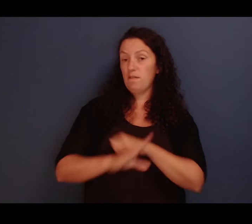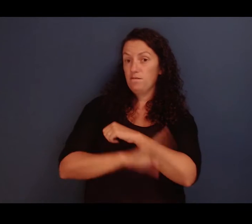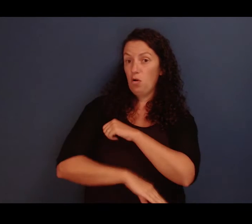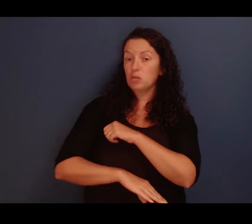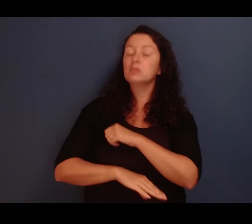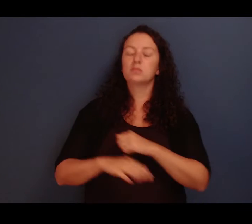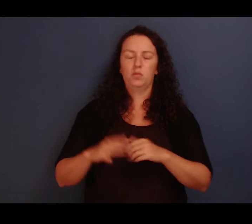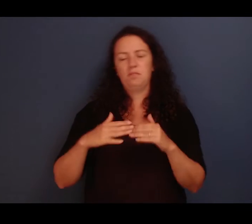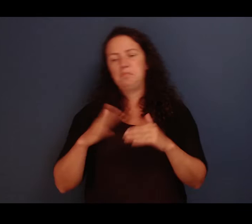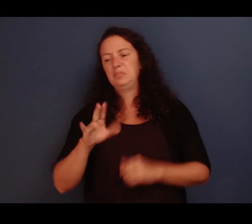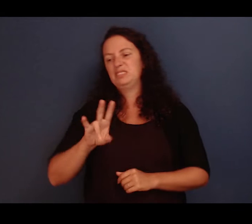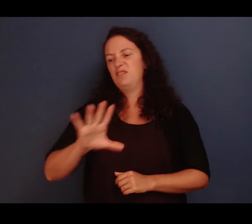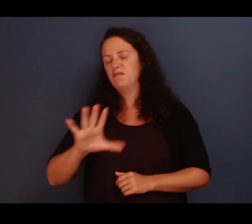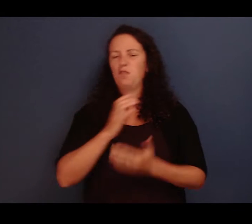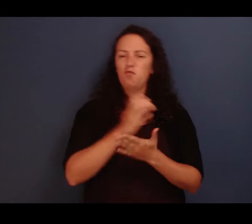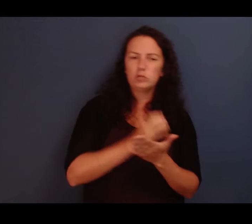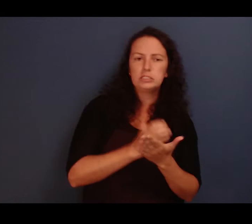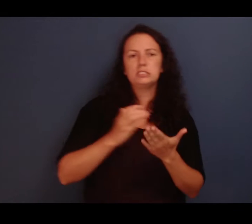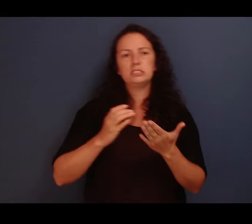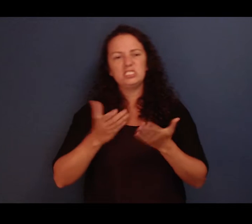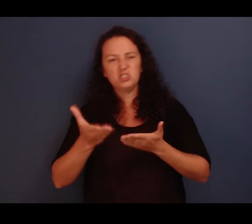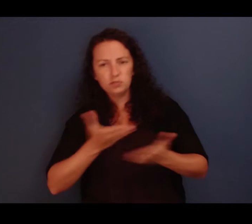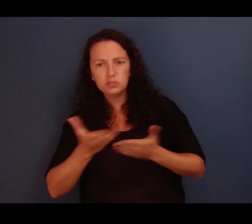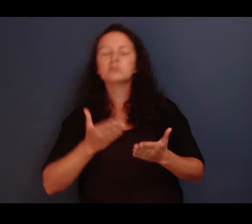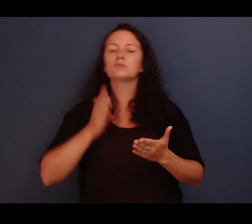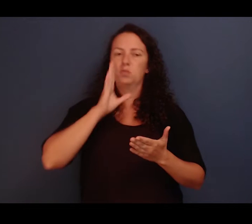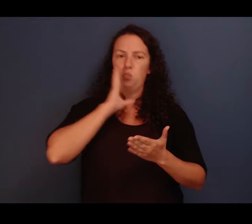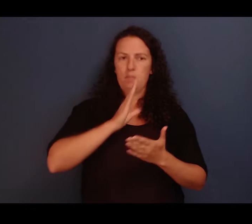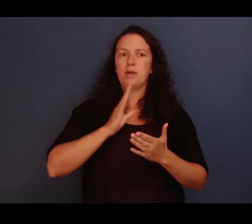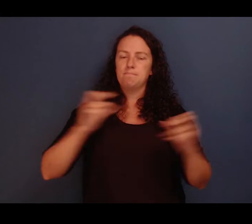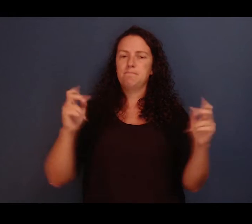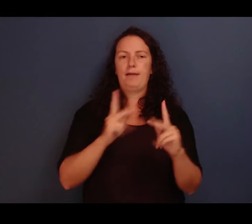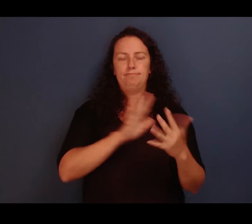fall, over 75 courses, programs, and services will be welcomed back to physical locations